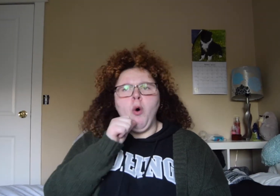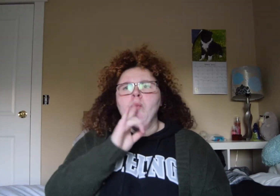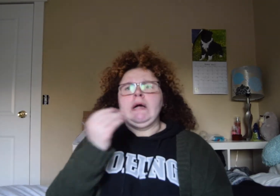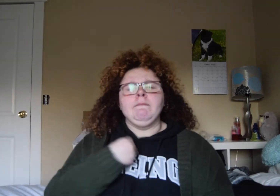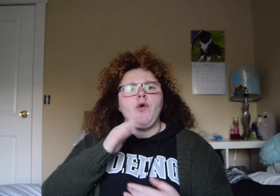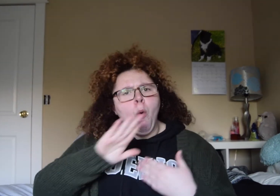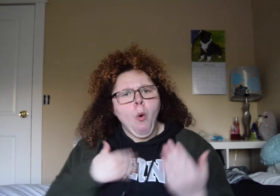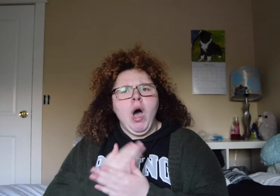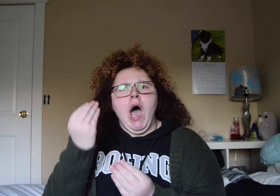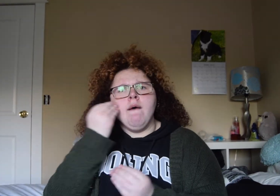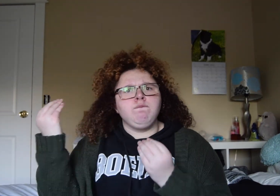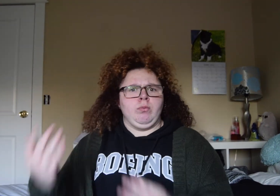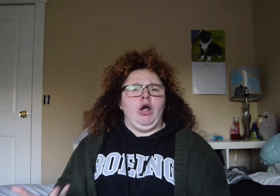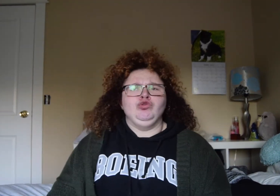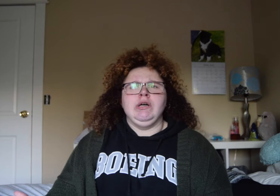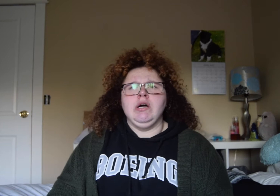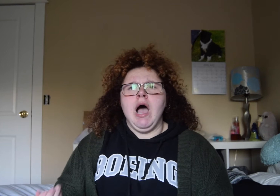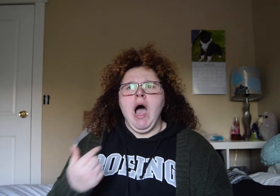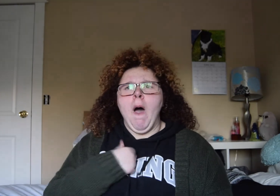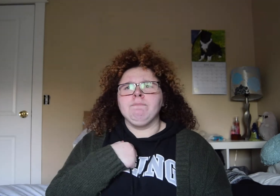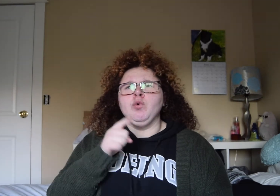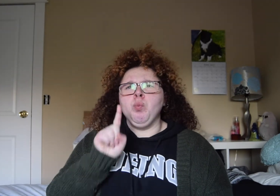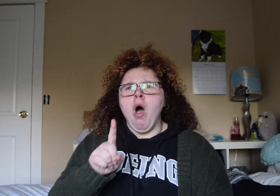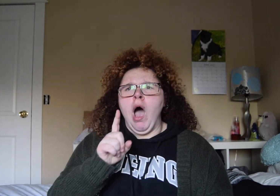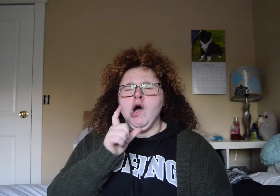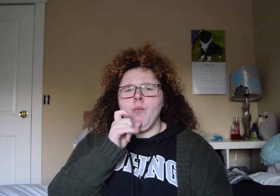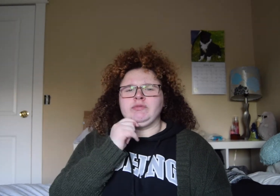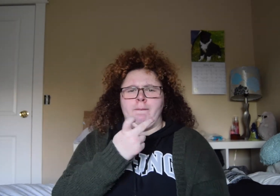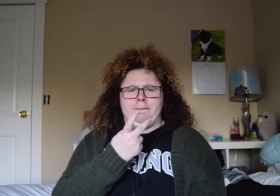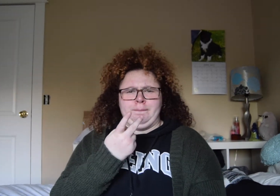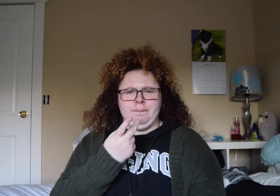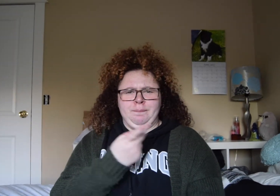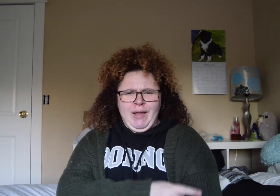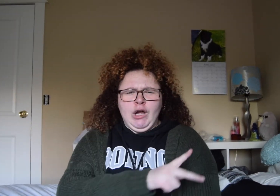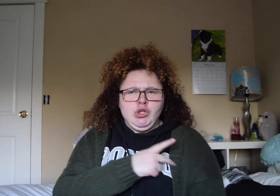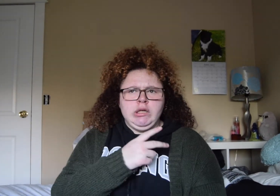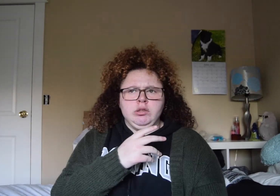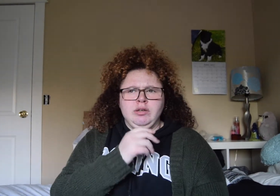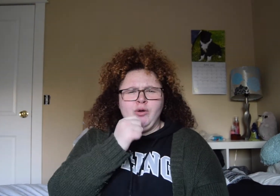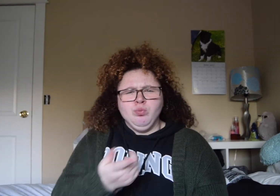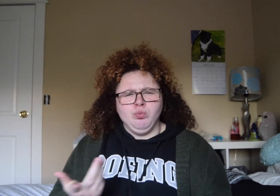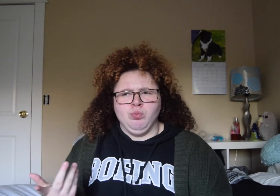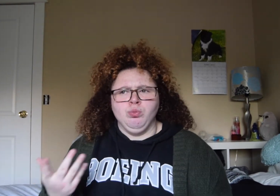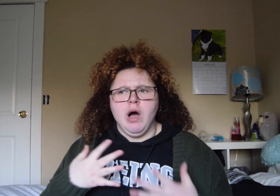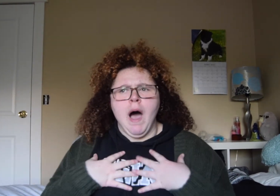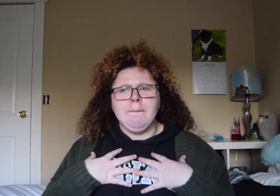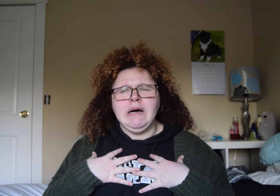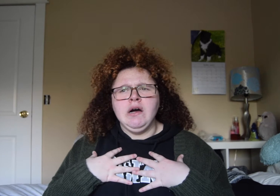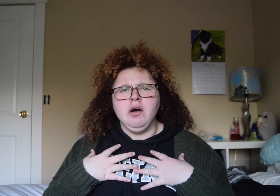They don't really give me the whole information I'm the one who's the patient, not you. I mean...